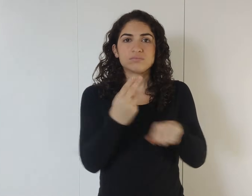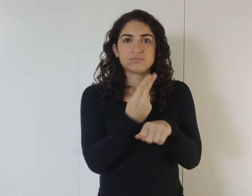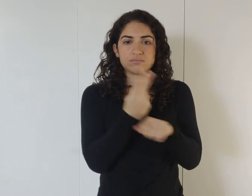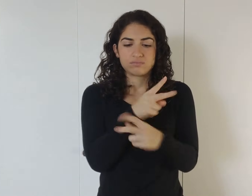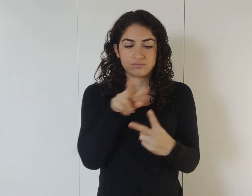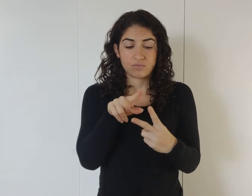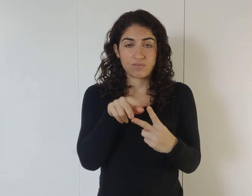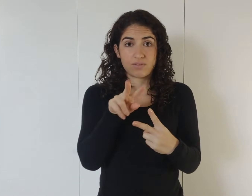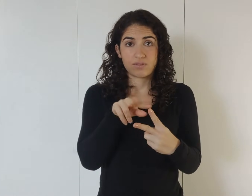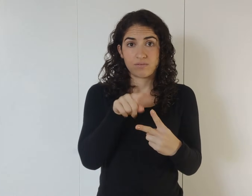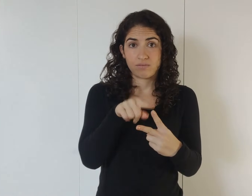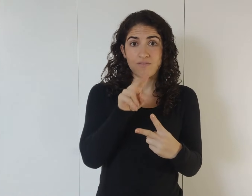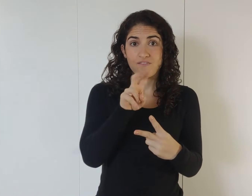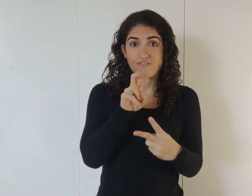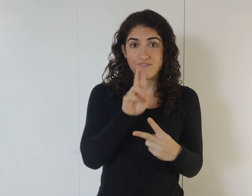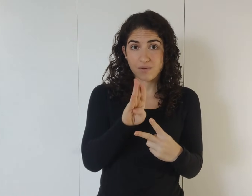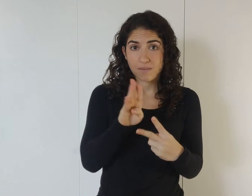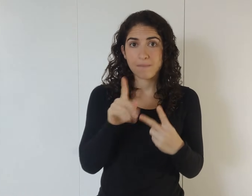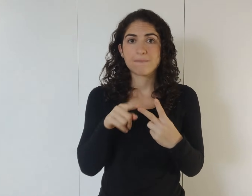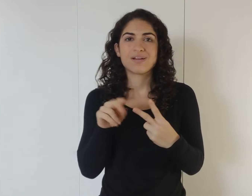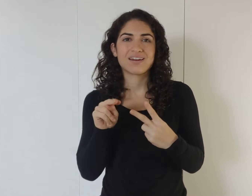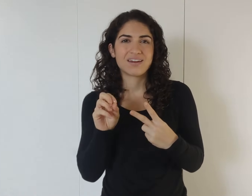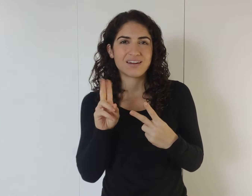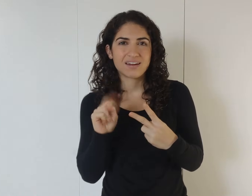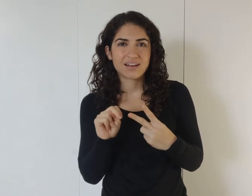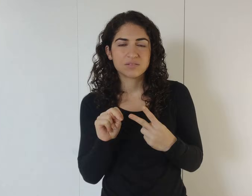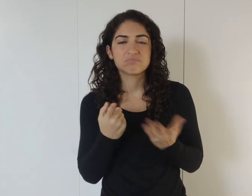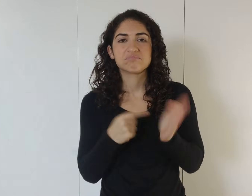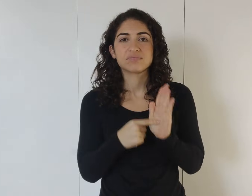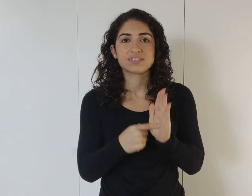And that word can be used either for a verb or a noun.